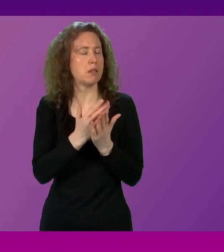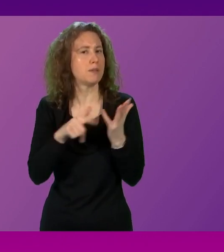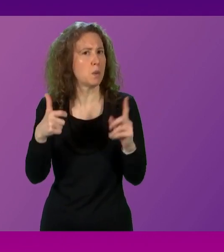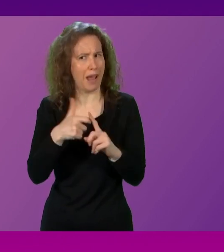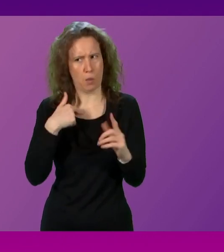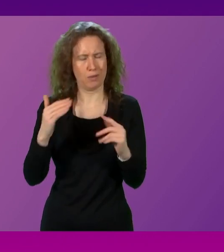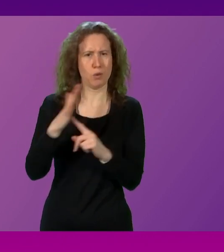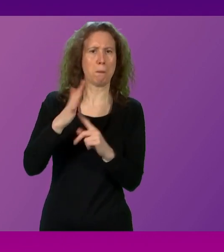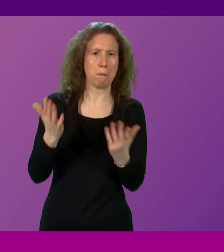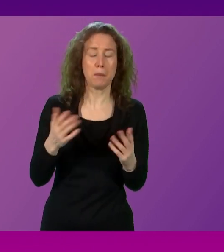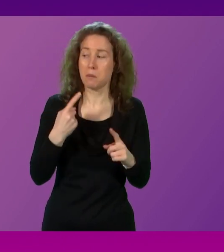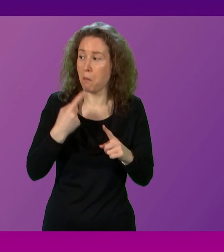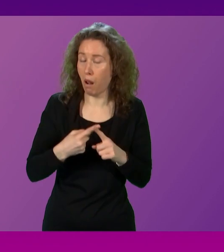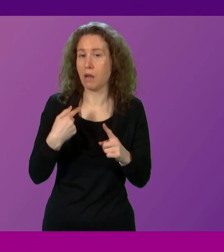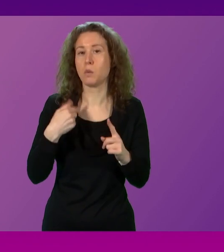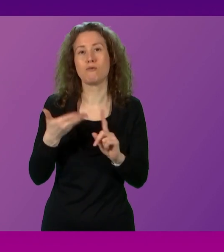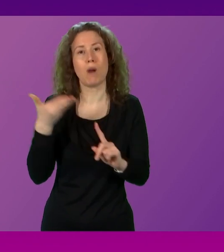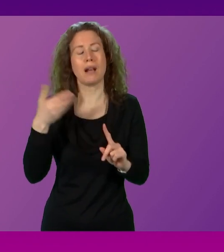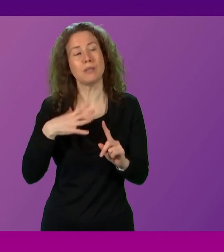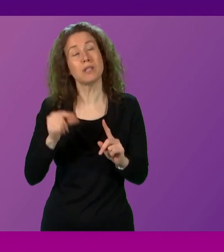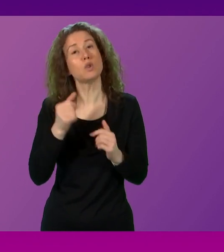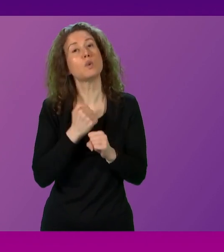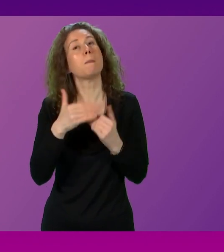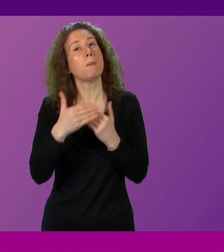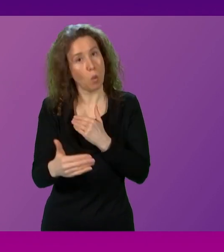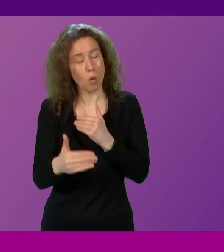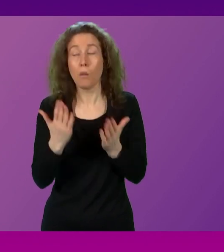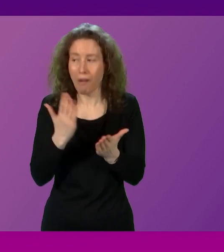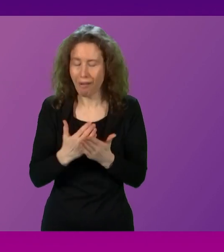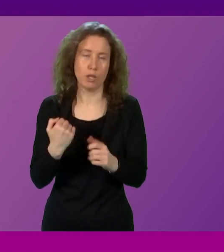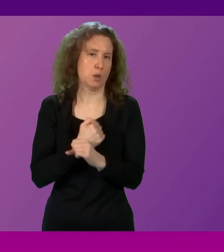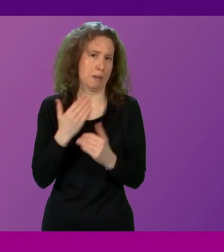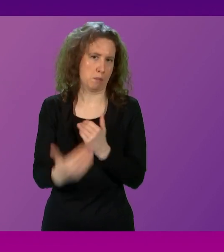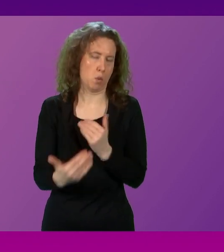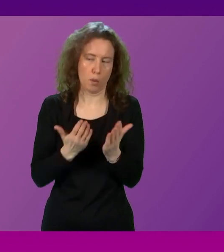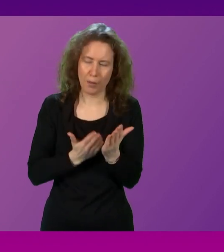we have recognised that we need to do more and we are doing so through, for example,